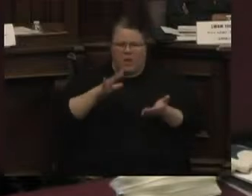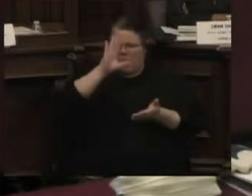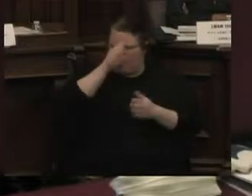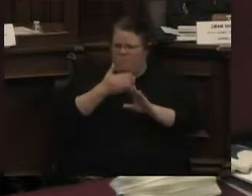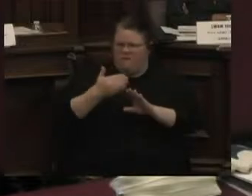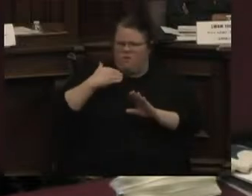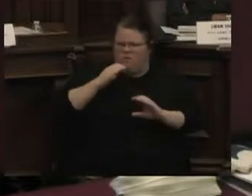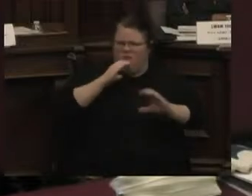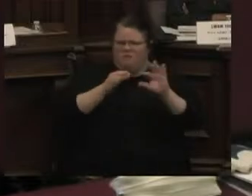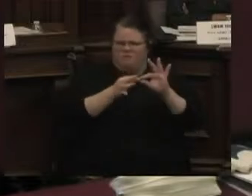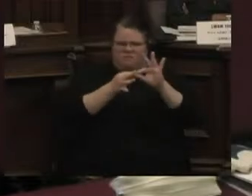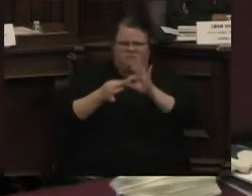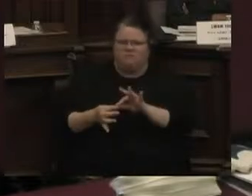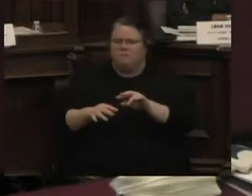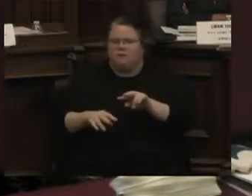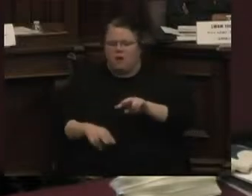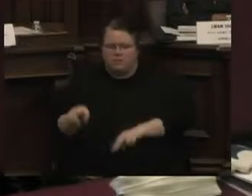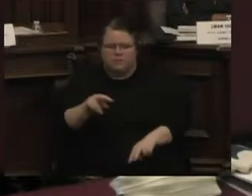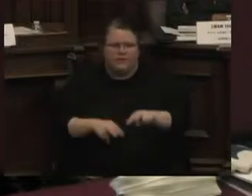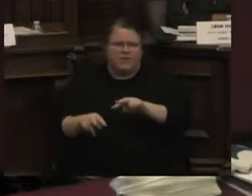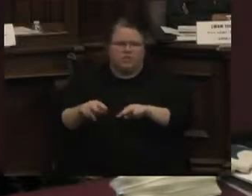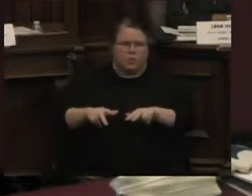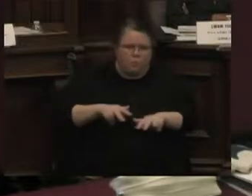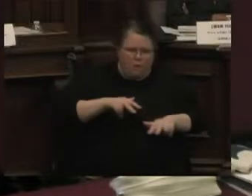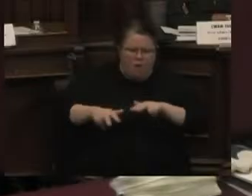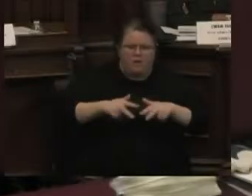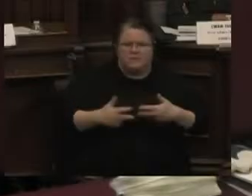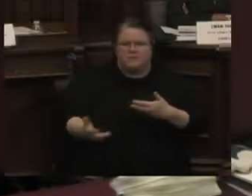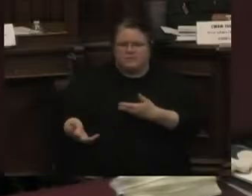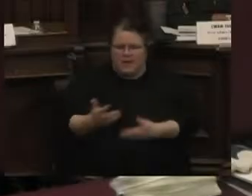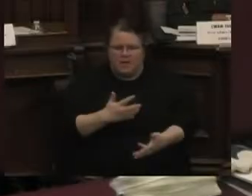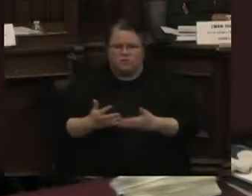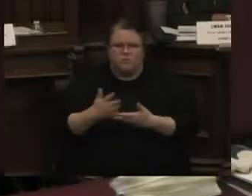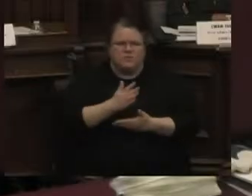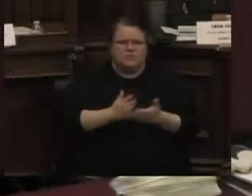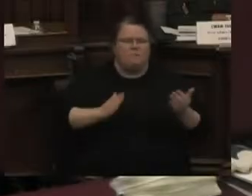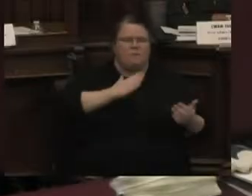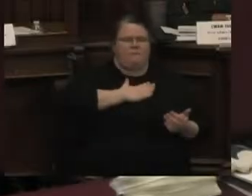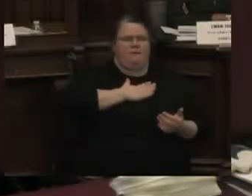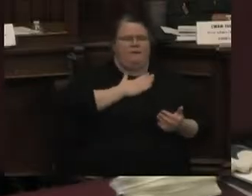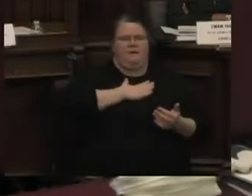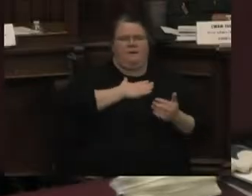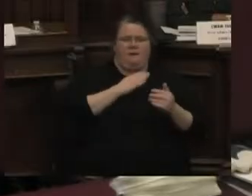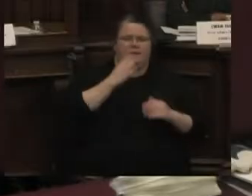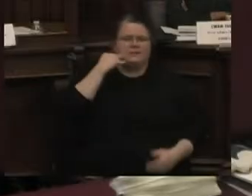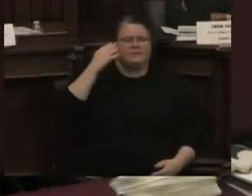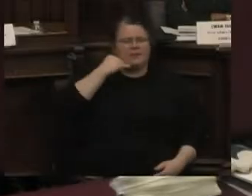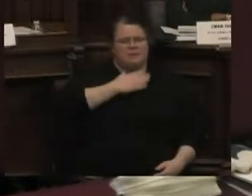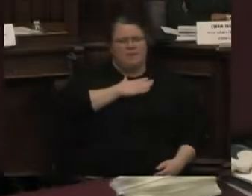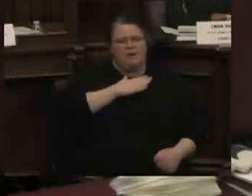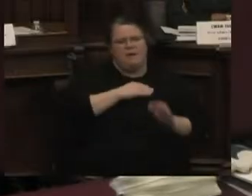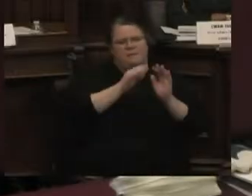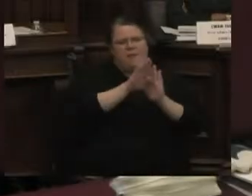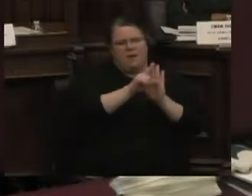what I'm really looking forward to, and I know the conversation was mentioned earlier around